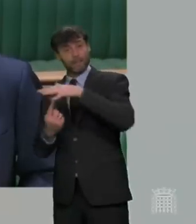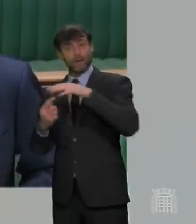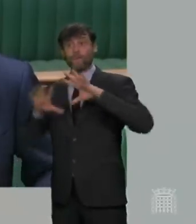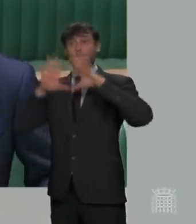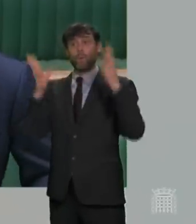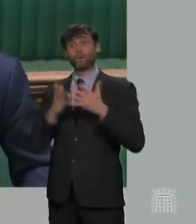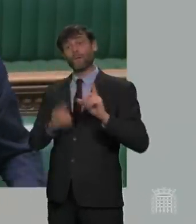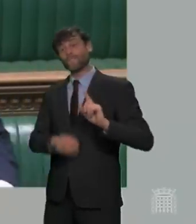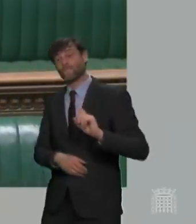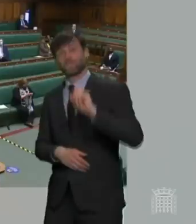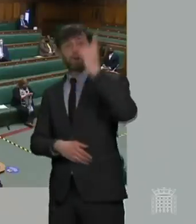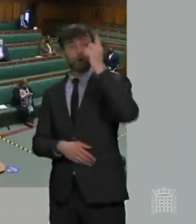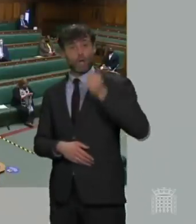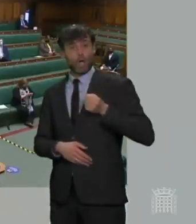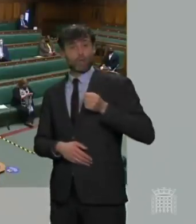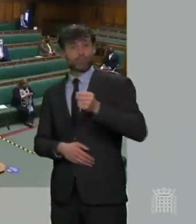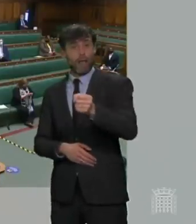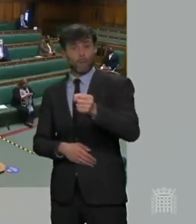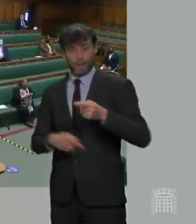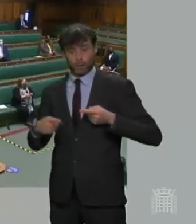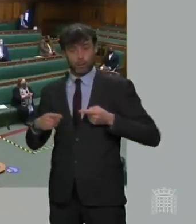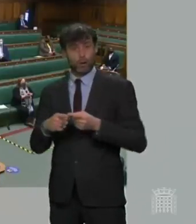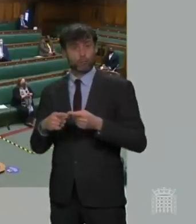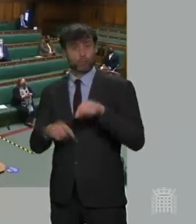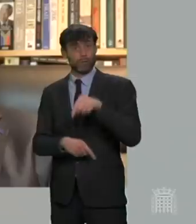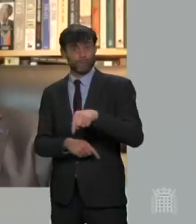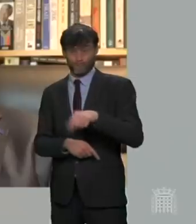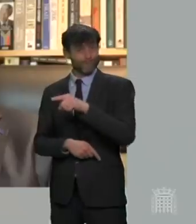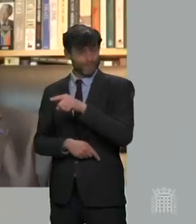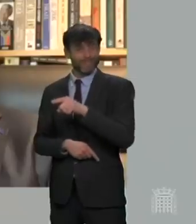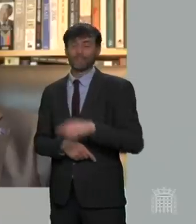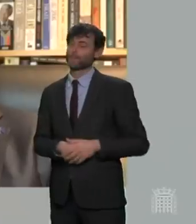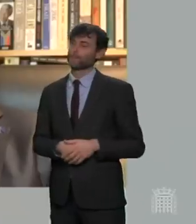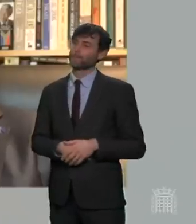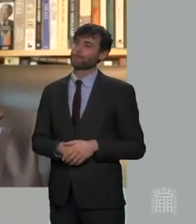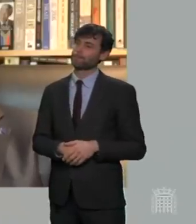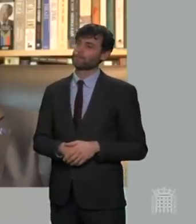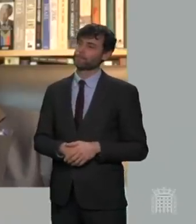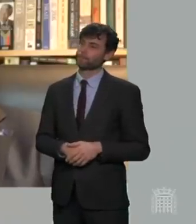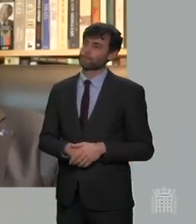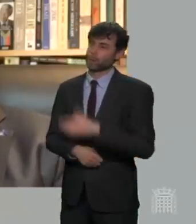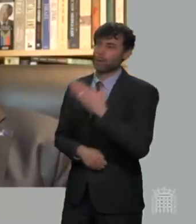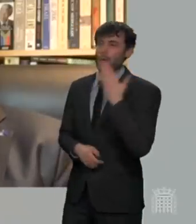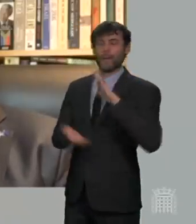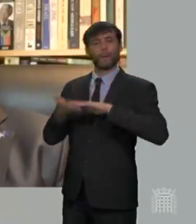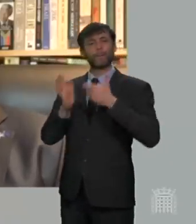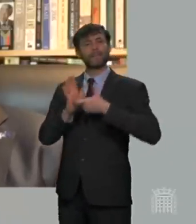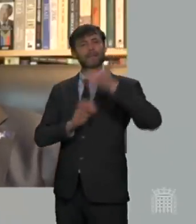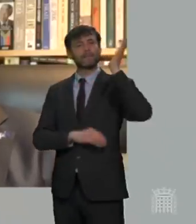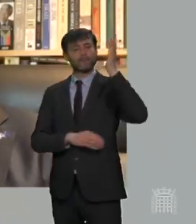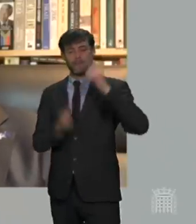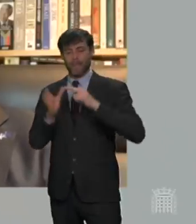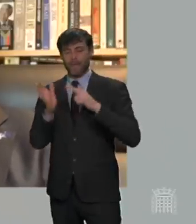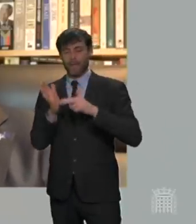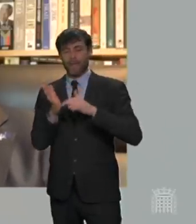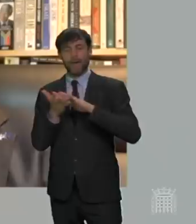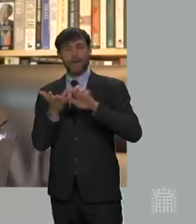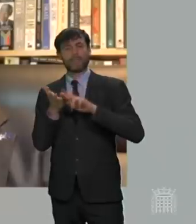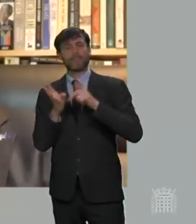Alyn Smith (Stirling) (SNP) [V] Anthony Jones, a ferociously bright student at